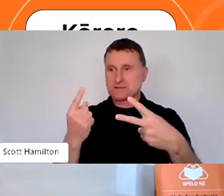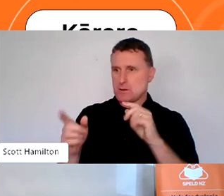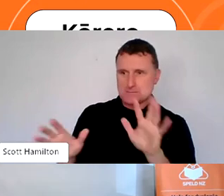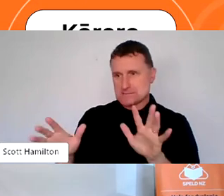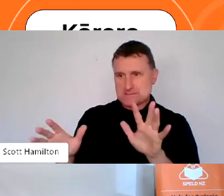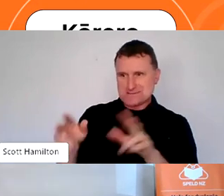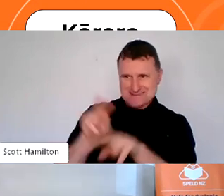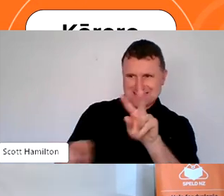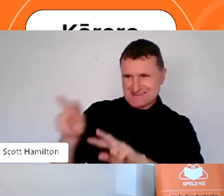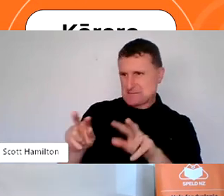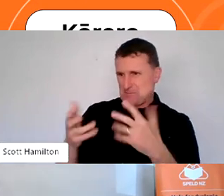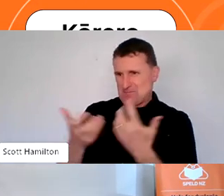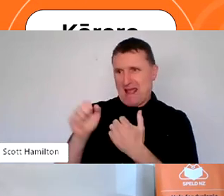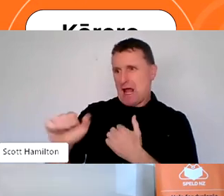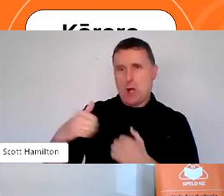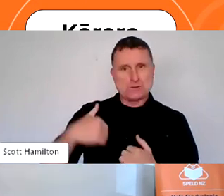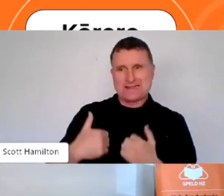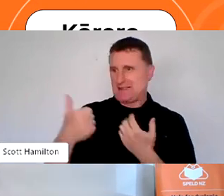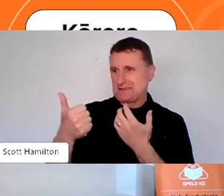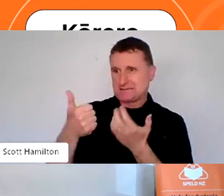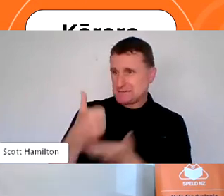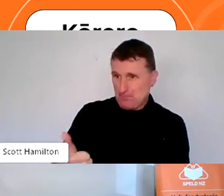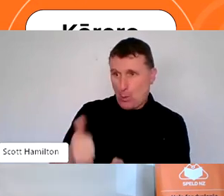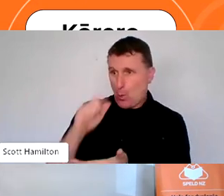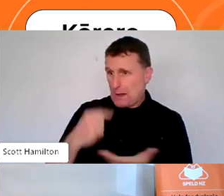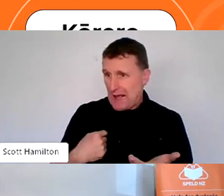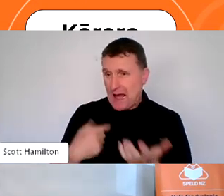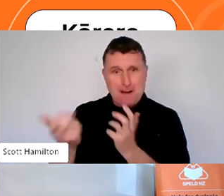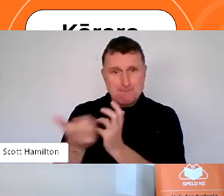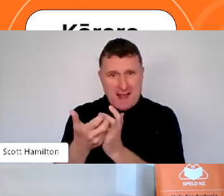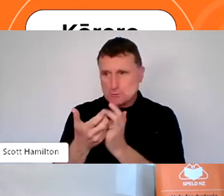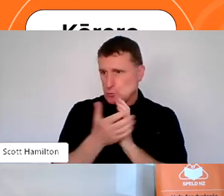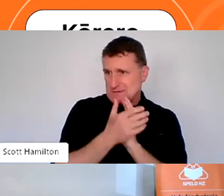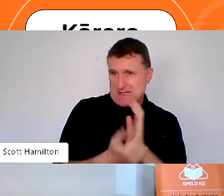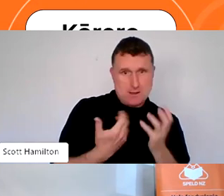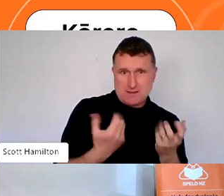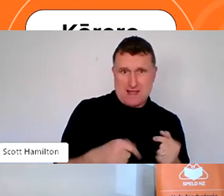know how to support this student, we're not equipped. But that's